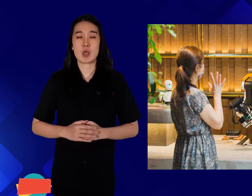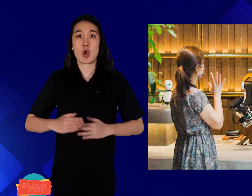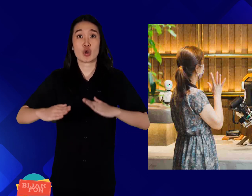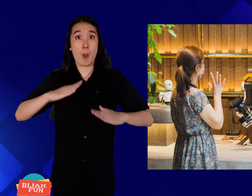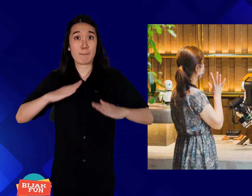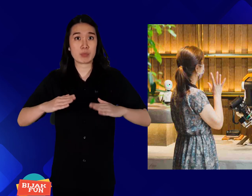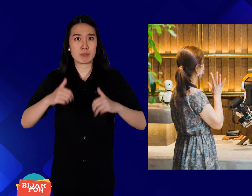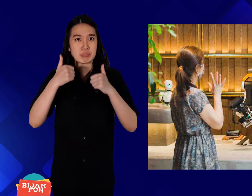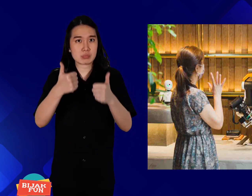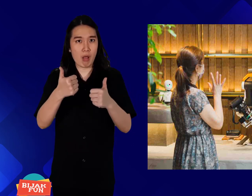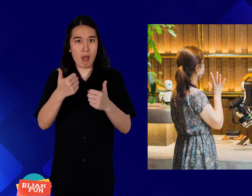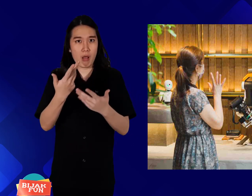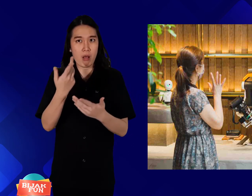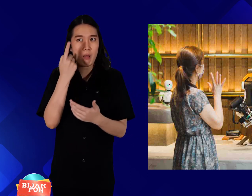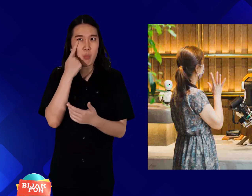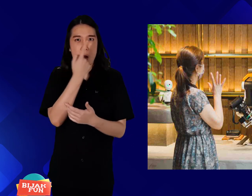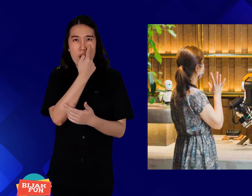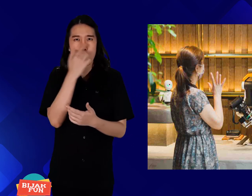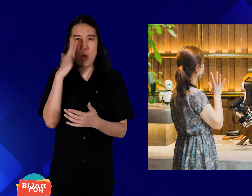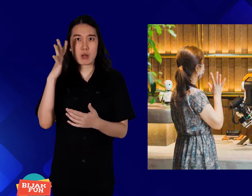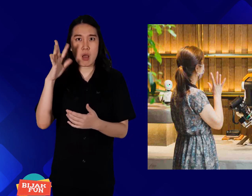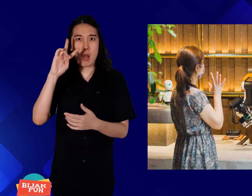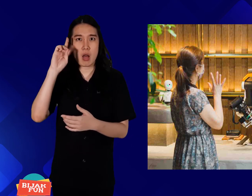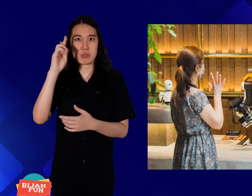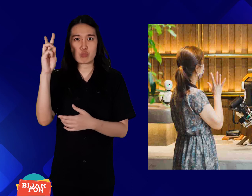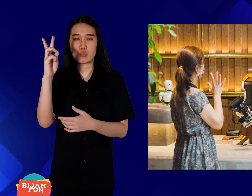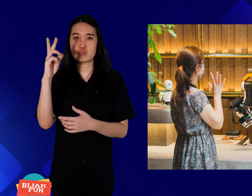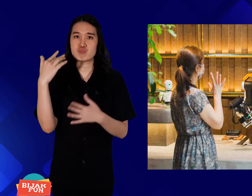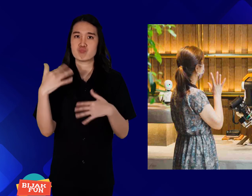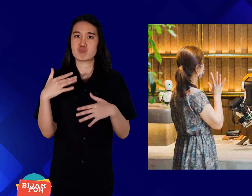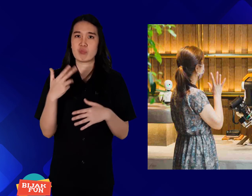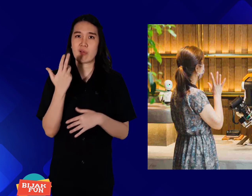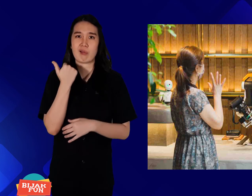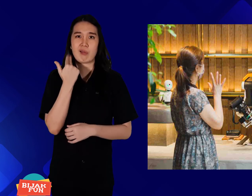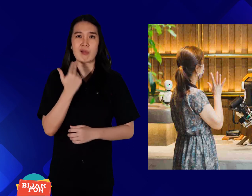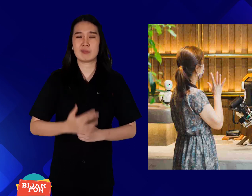The robot can change the color of its eyes.